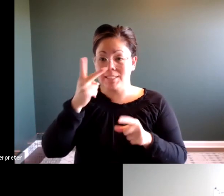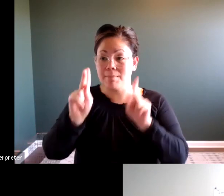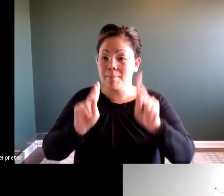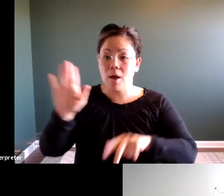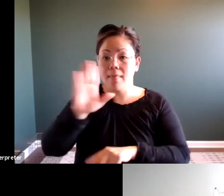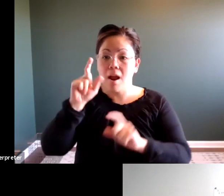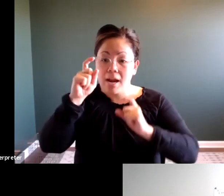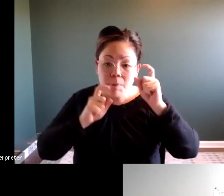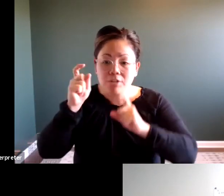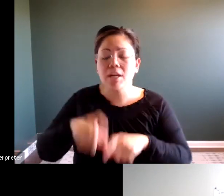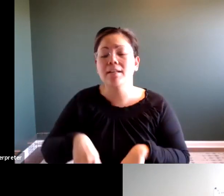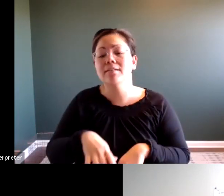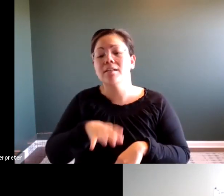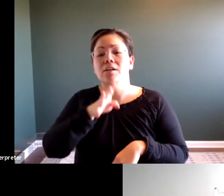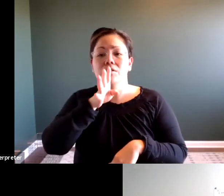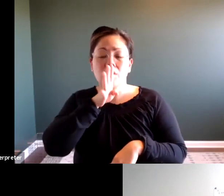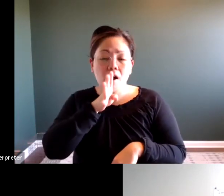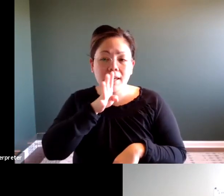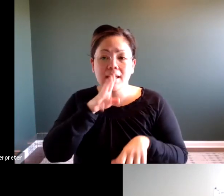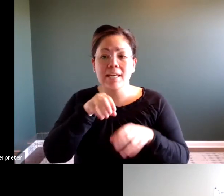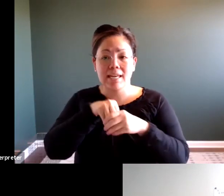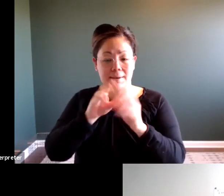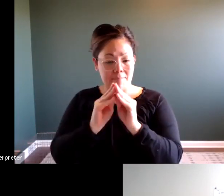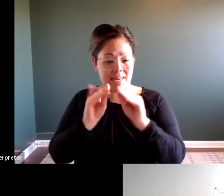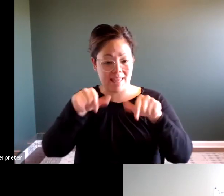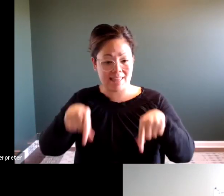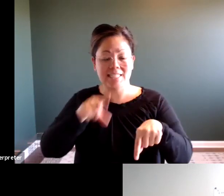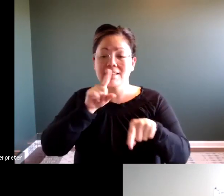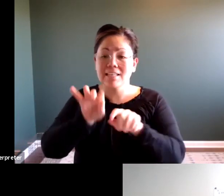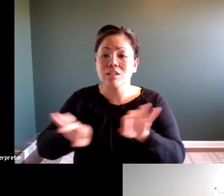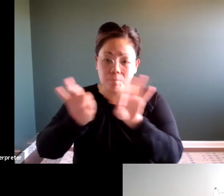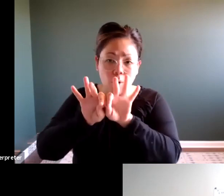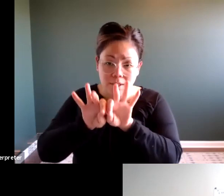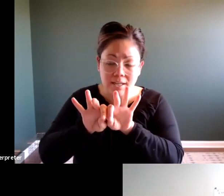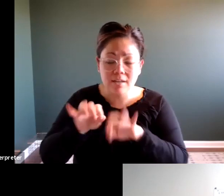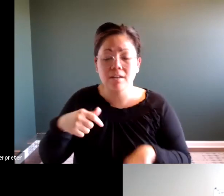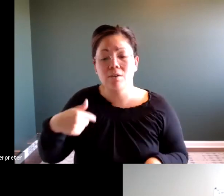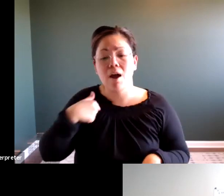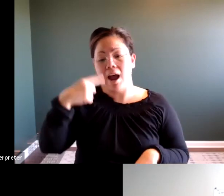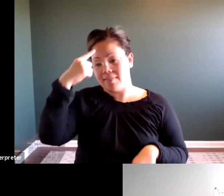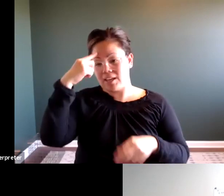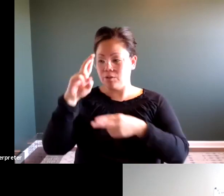and talking in meetings, you know, like this is very important. And so I think that, you know, utilizing things like this